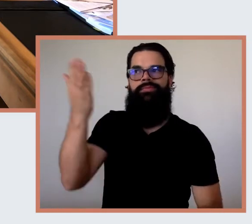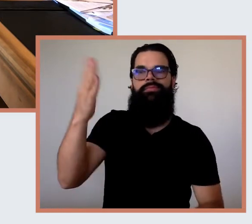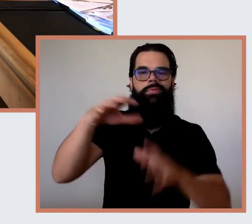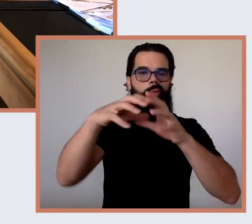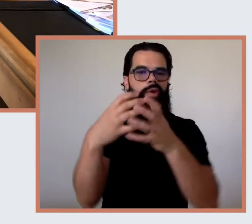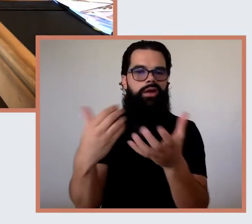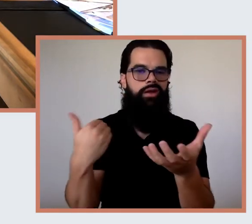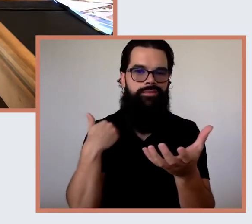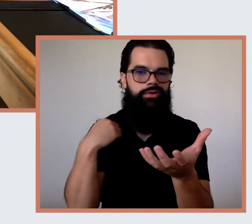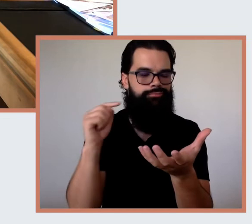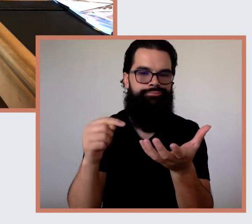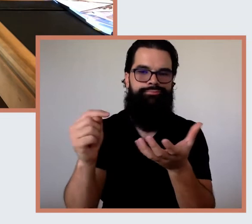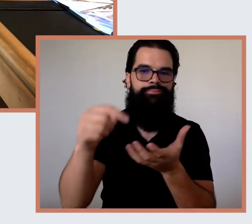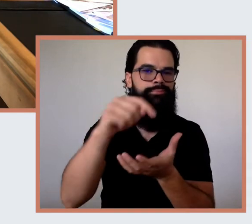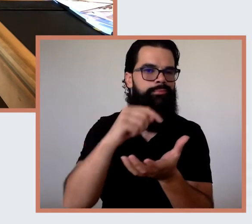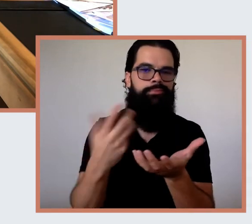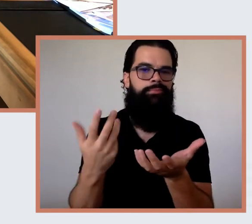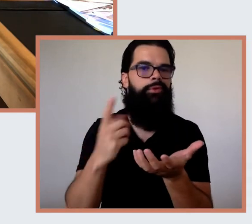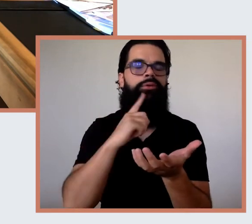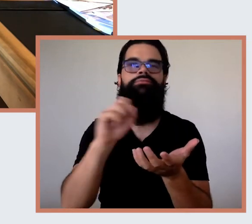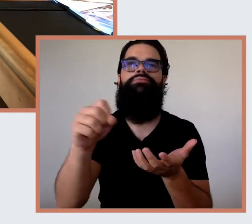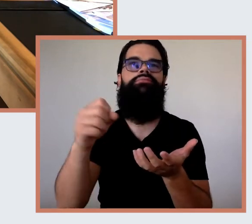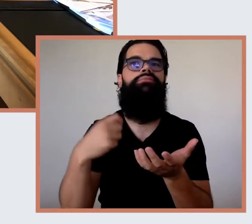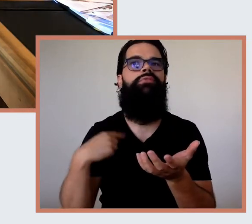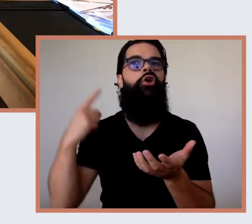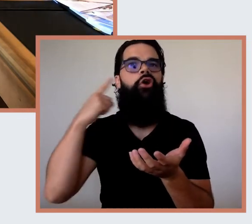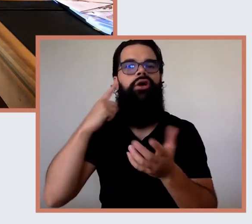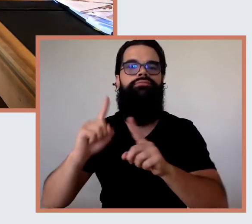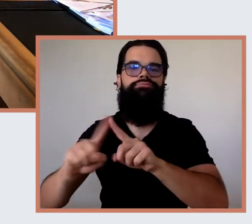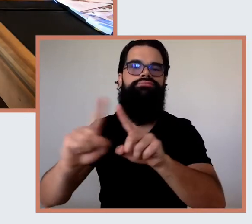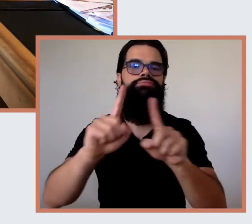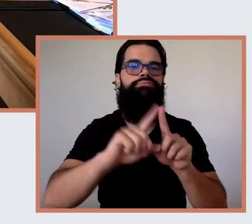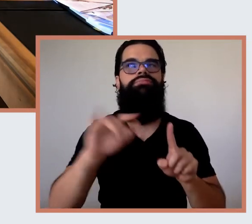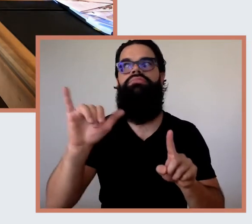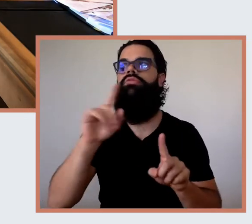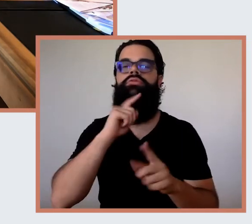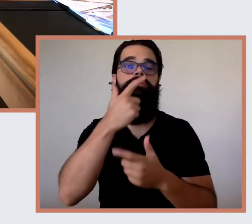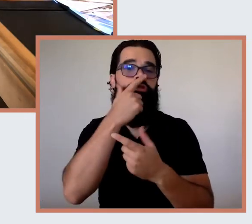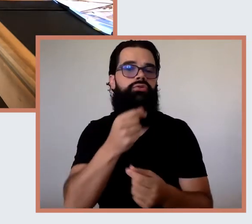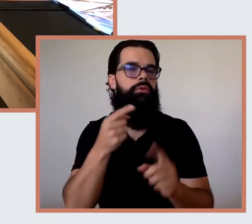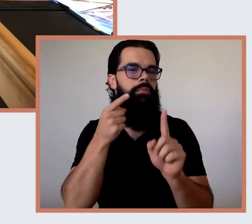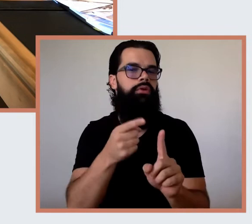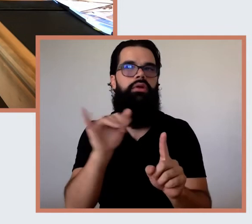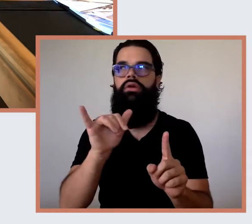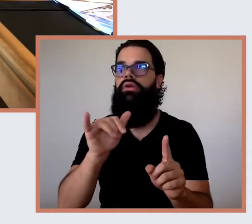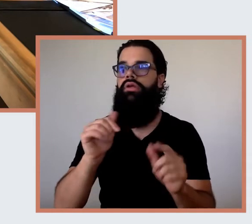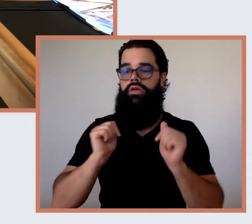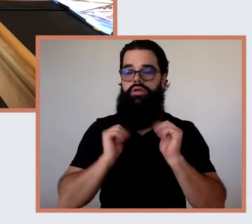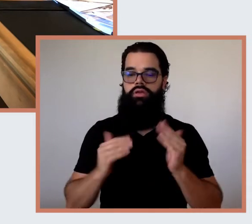because it is, it is a problem out there in, and again, I hear it in a lot of different ways. This is another very interesting point.